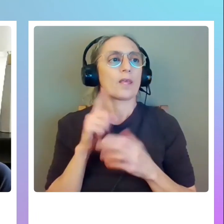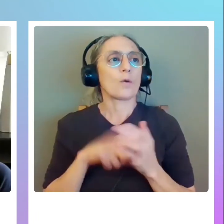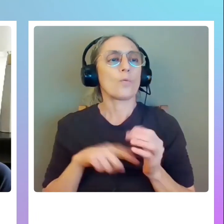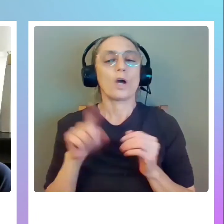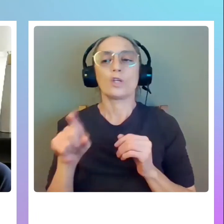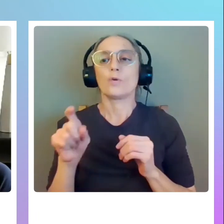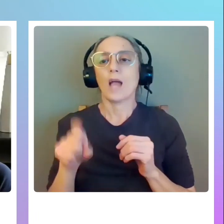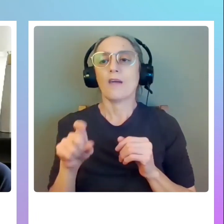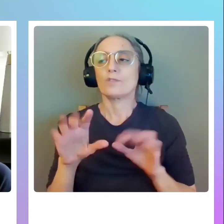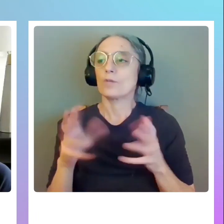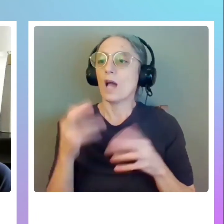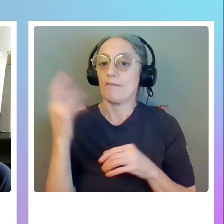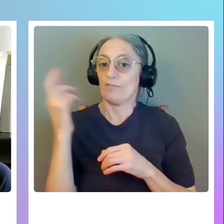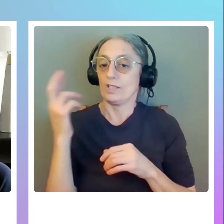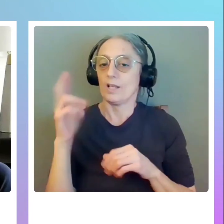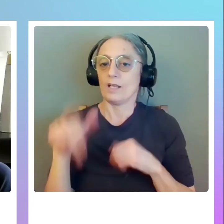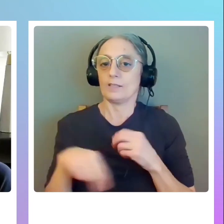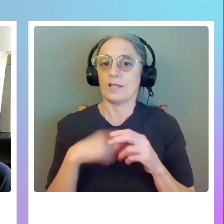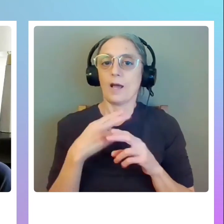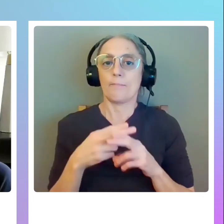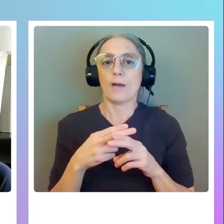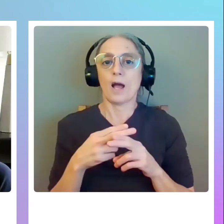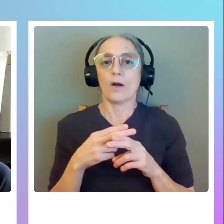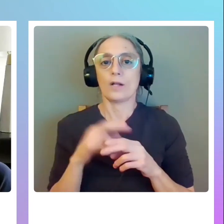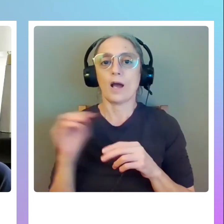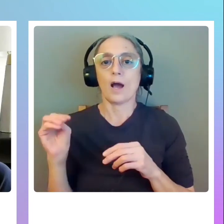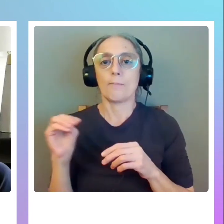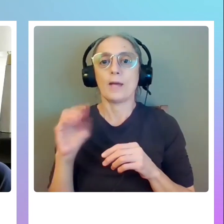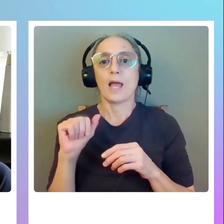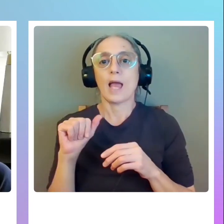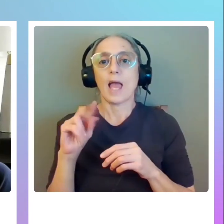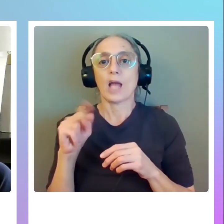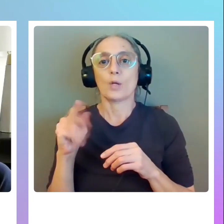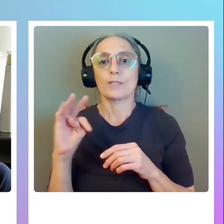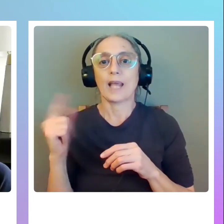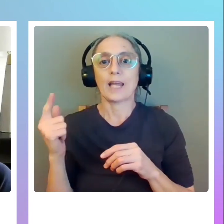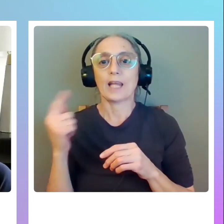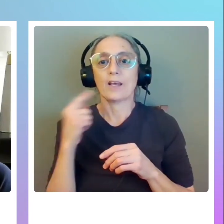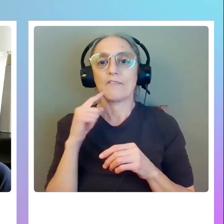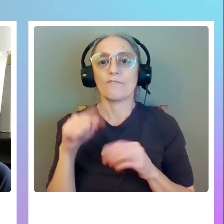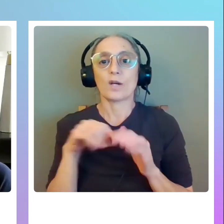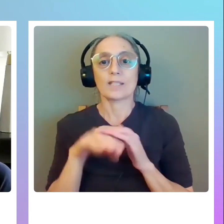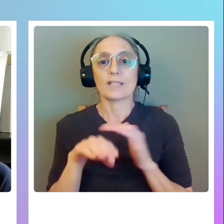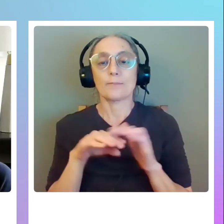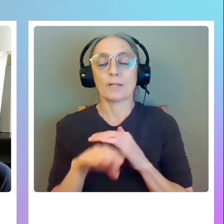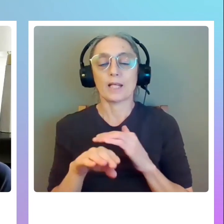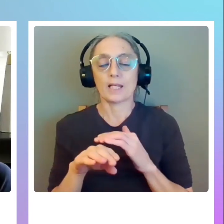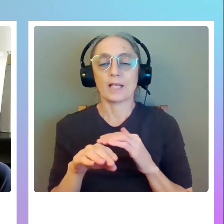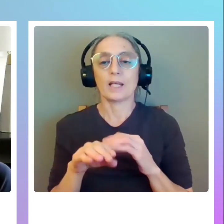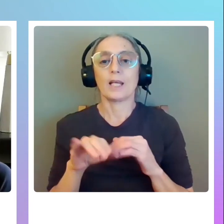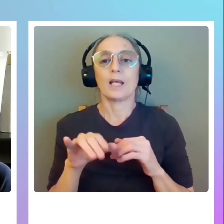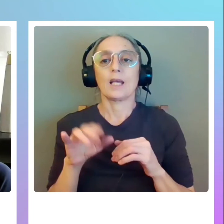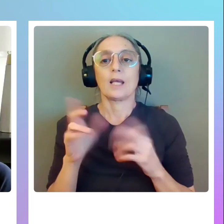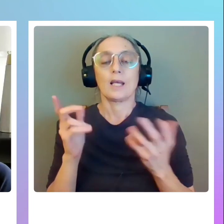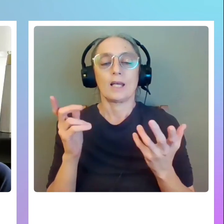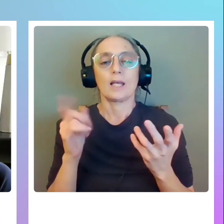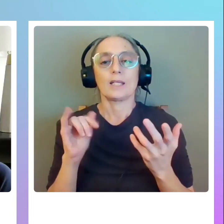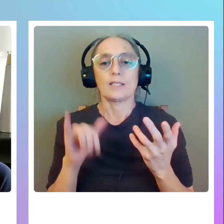kind of realize about annotating for accessibility is that the way you annotate